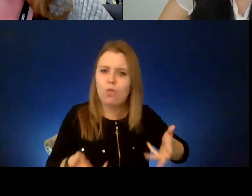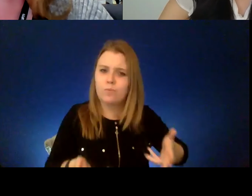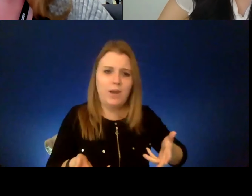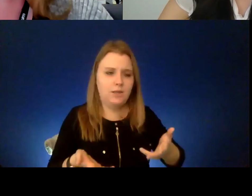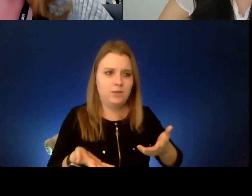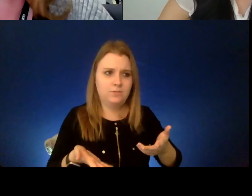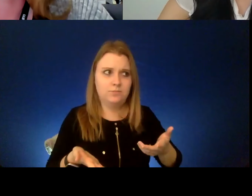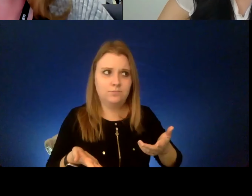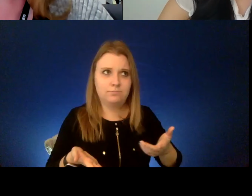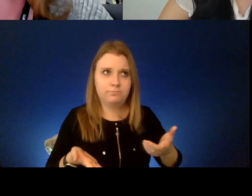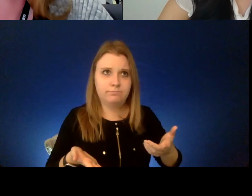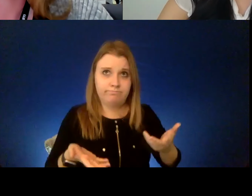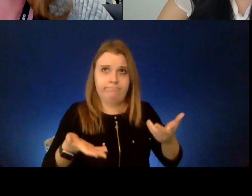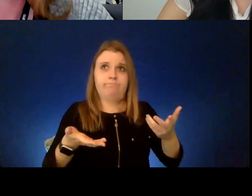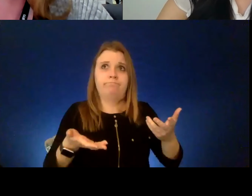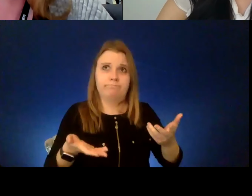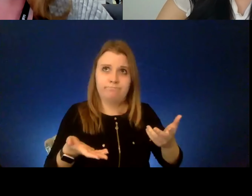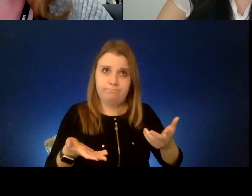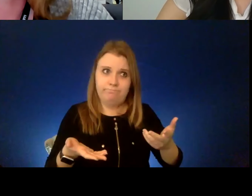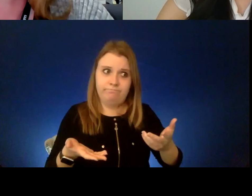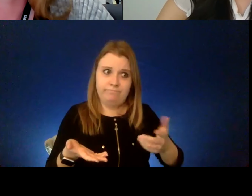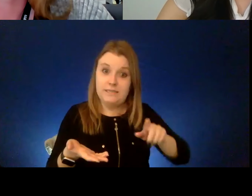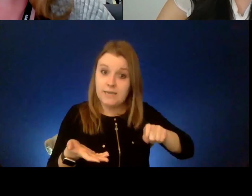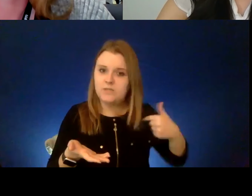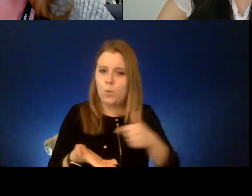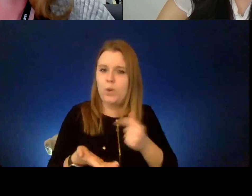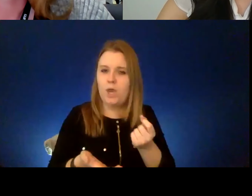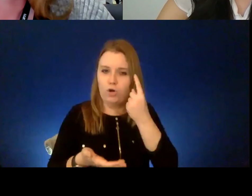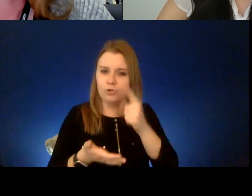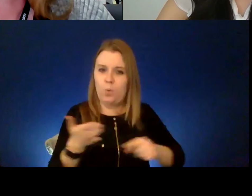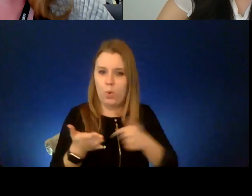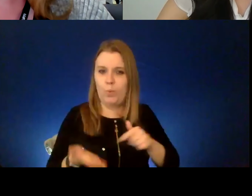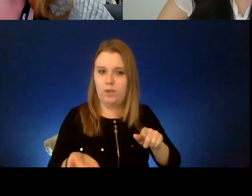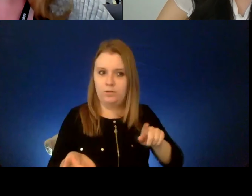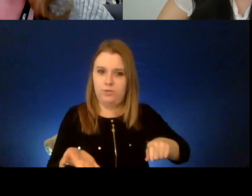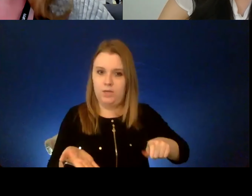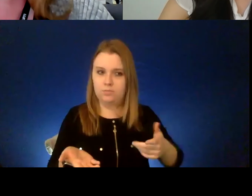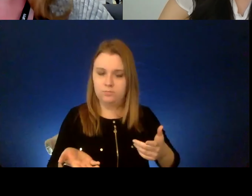yeah, they're just kind of needs that we understand that we require both neurodivergent,